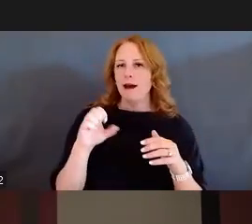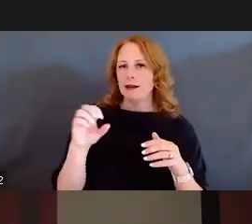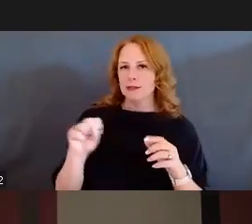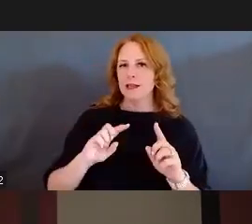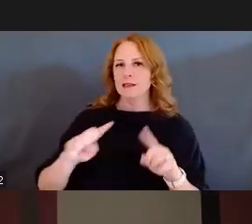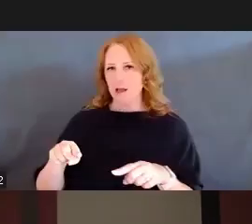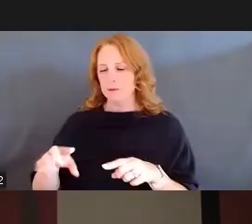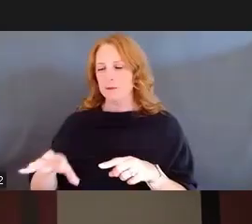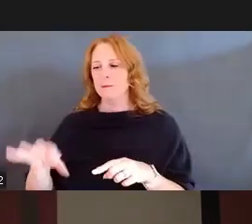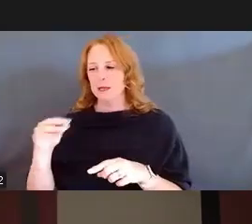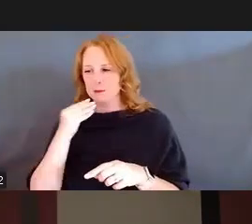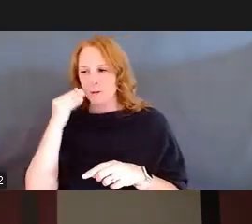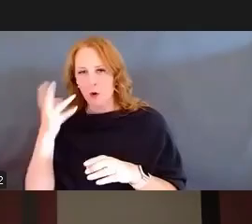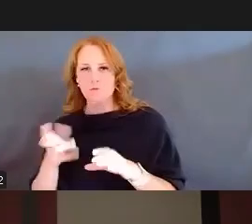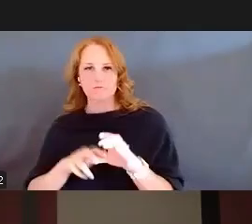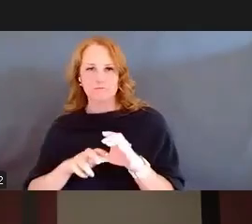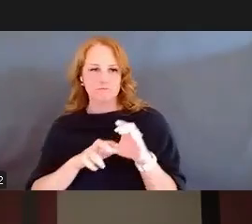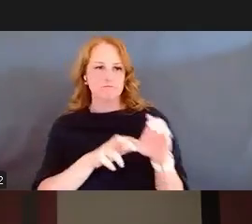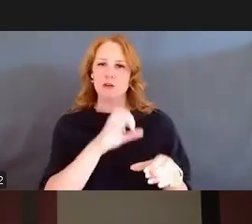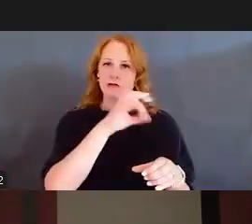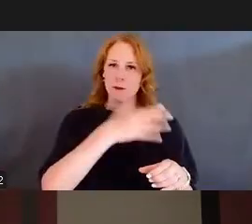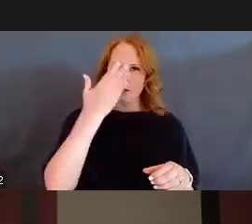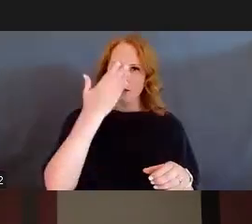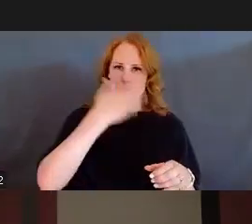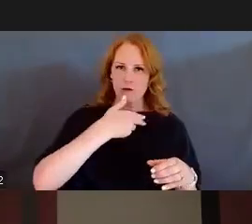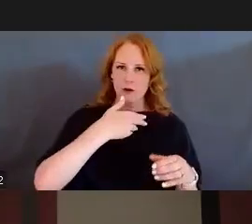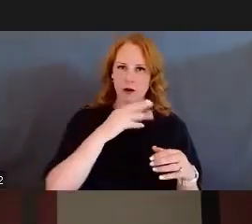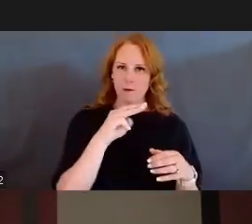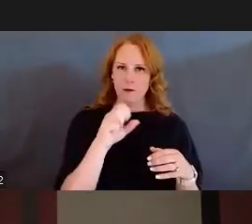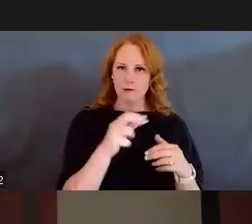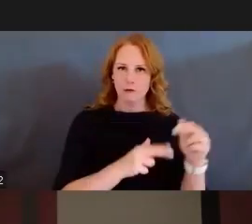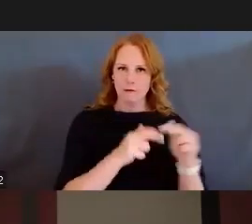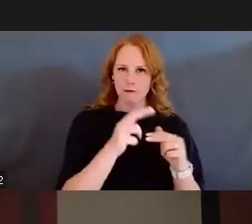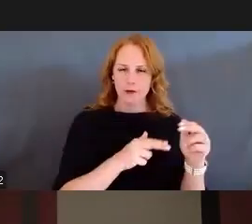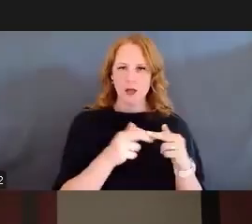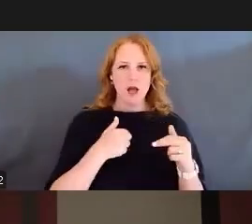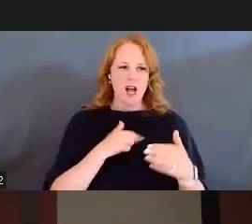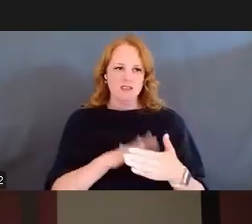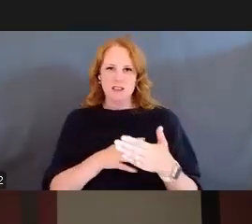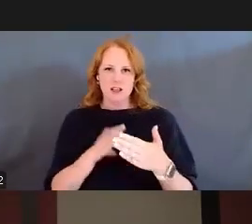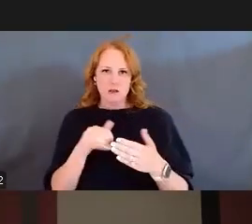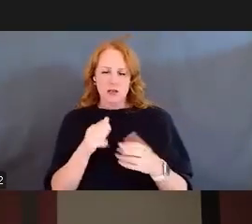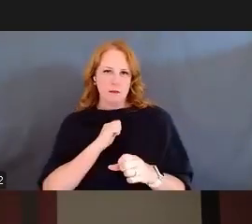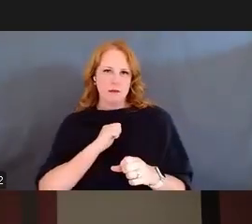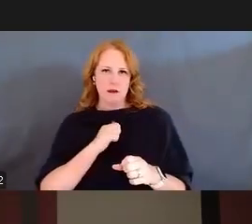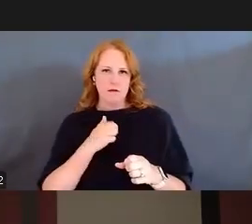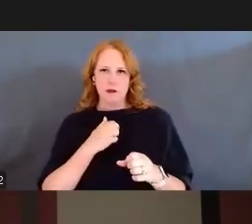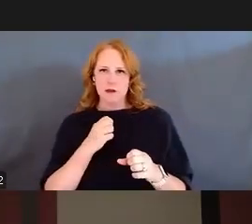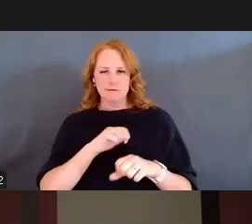drop me off right in front which I schedule all by myself. I make all my access rides on my own.